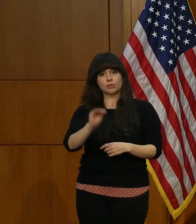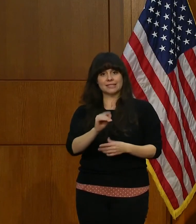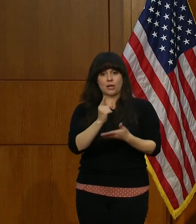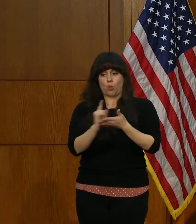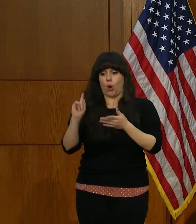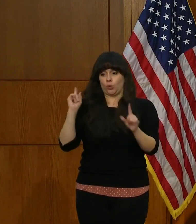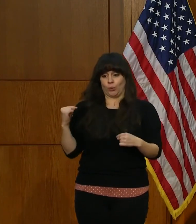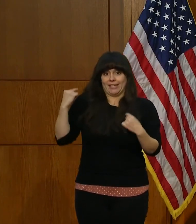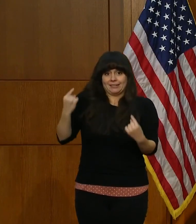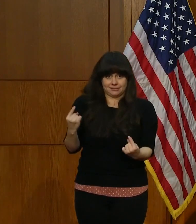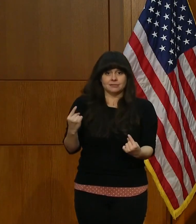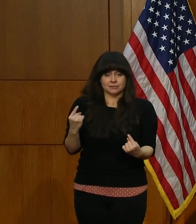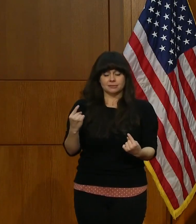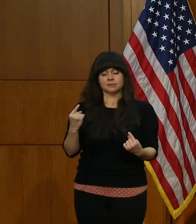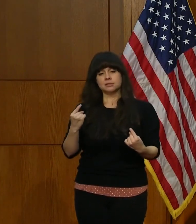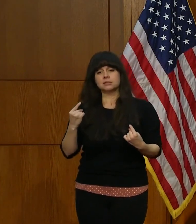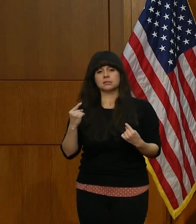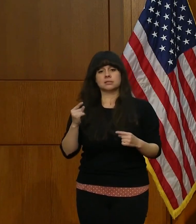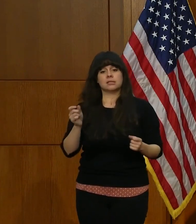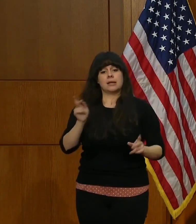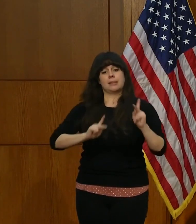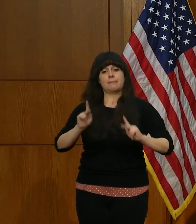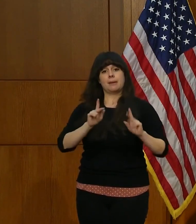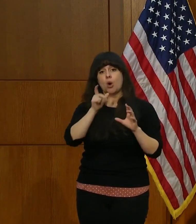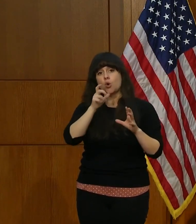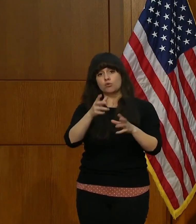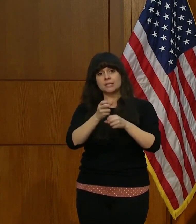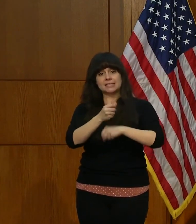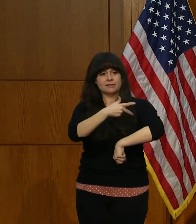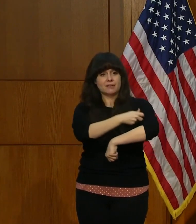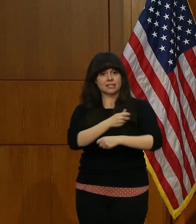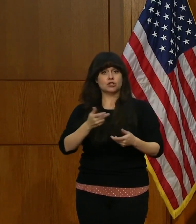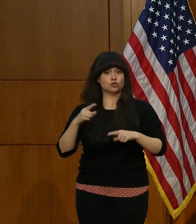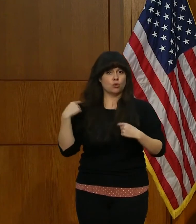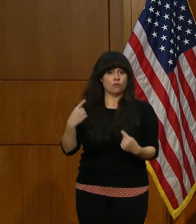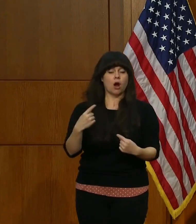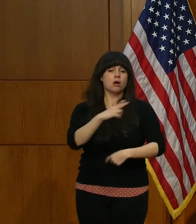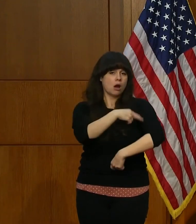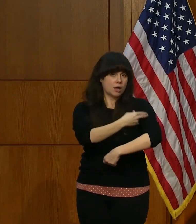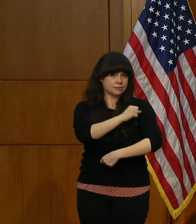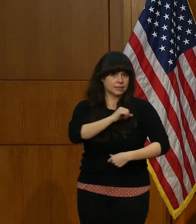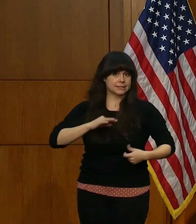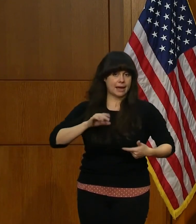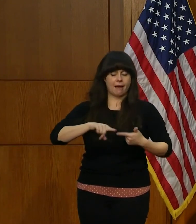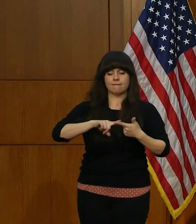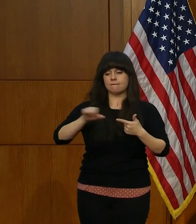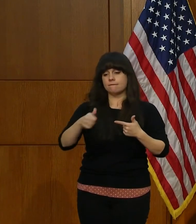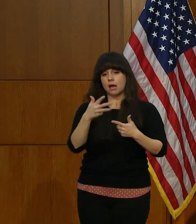HAVE INCREASED VACCINATIONS BY 35% IN THE PAST WEEK.